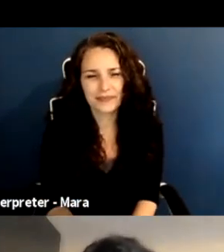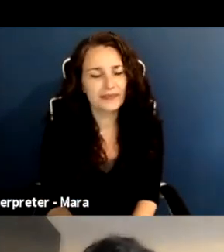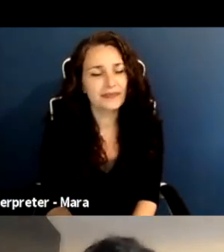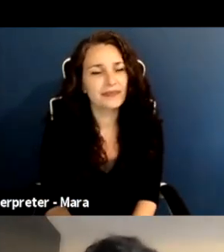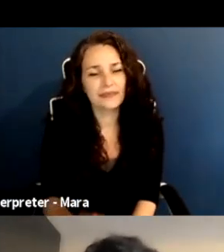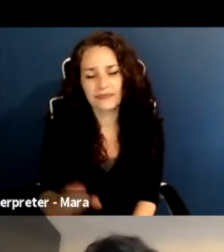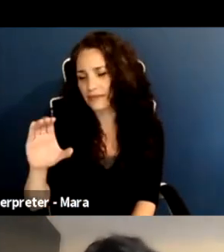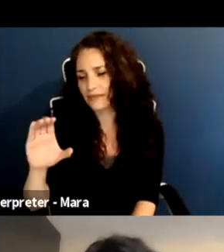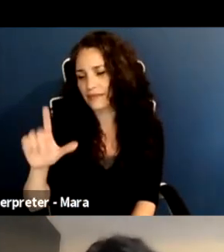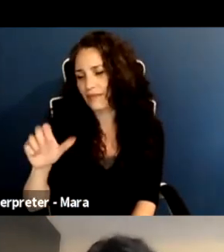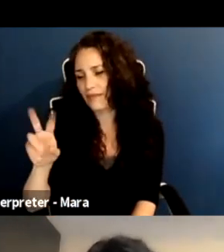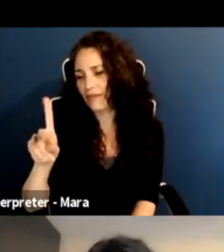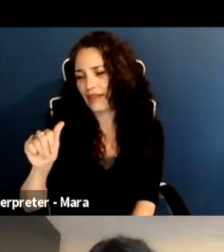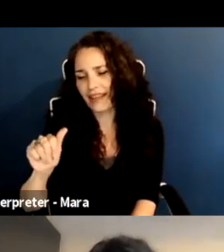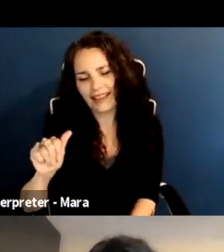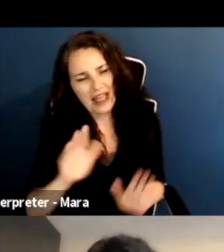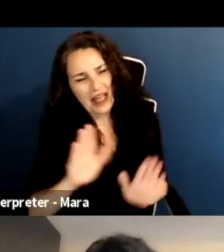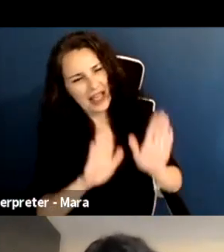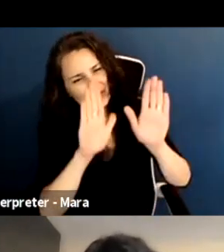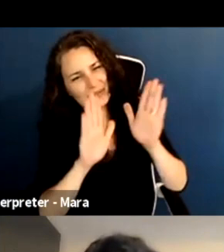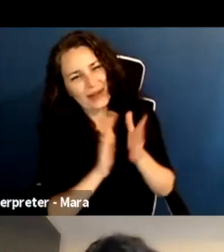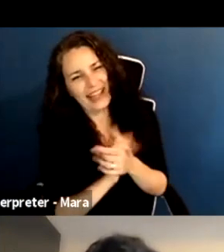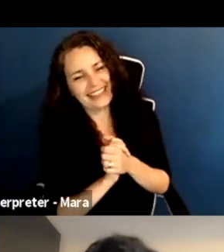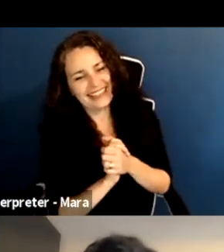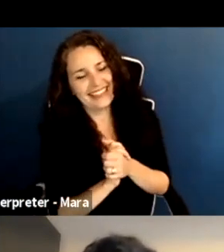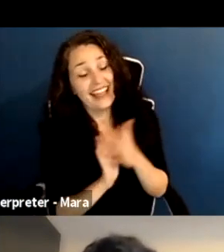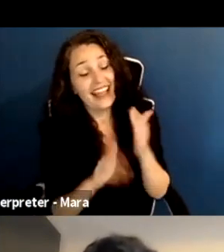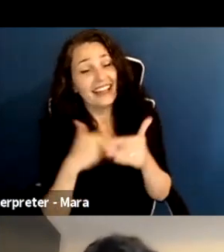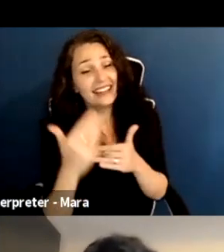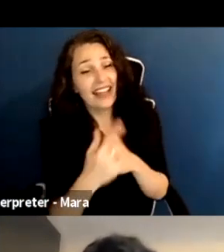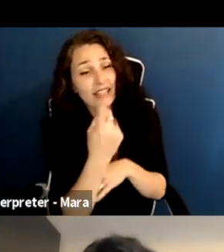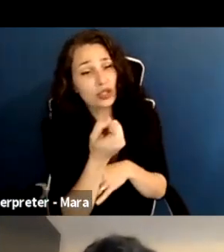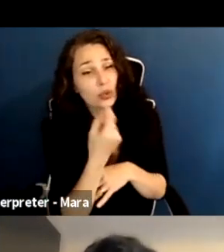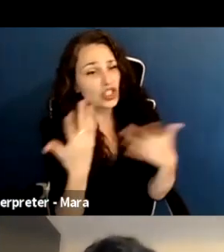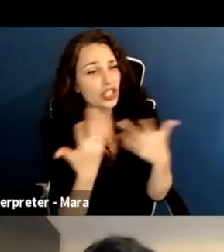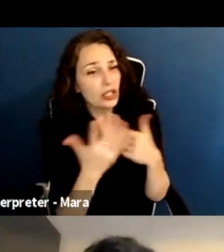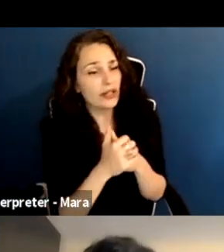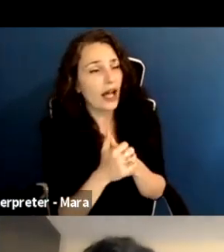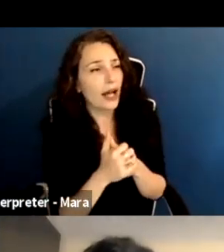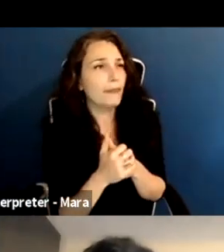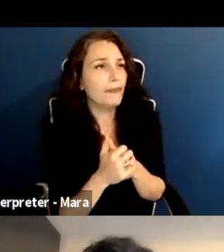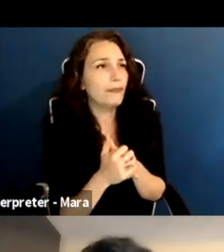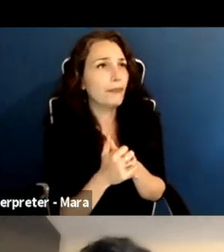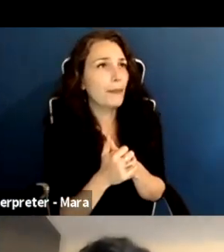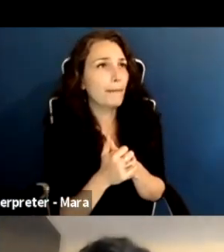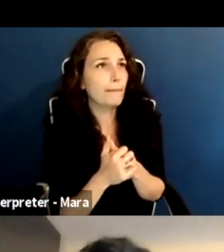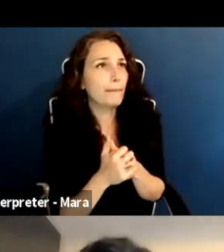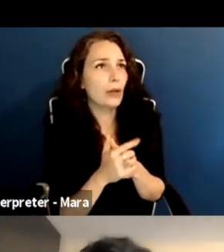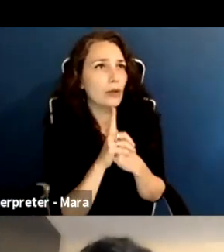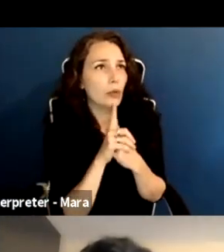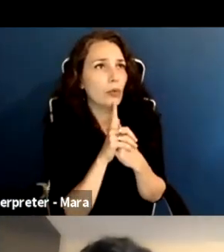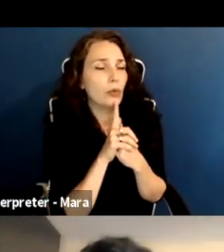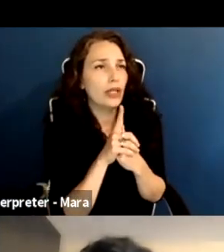That kind of leads me to the next question which is what has been one of the most gratifying aspects of making this series and I wanna ask all of you about,